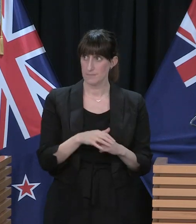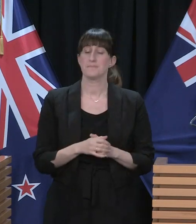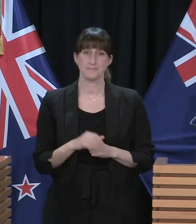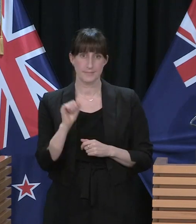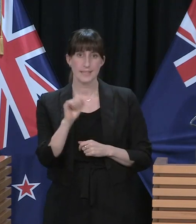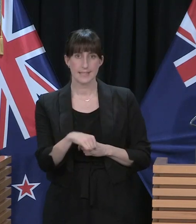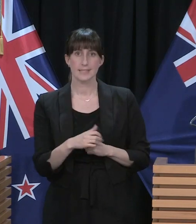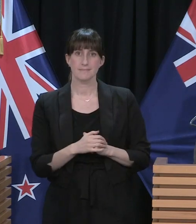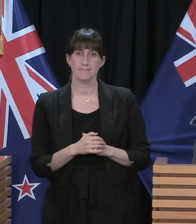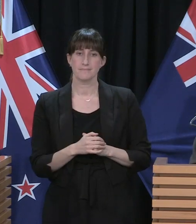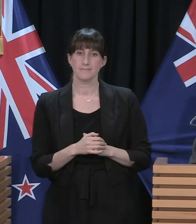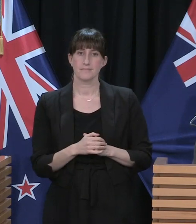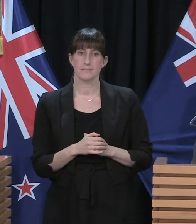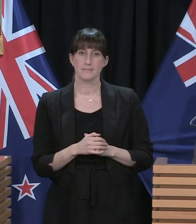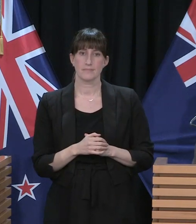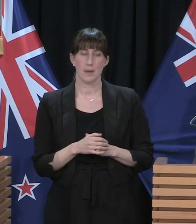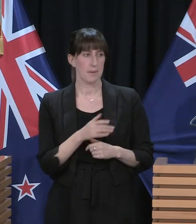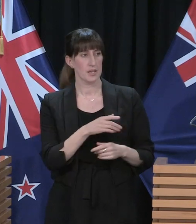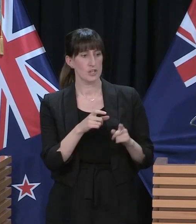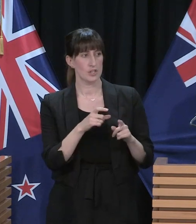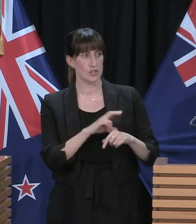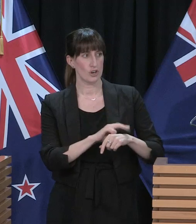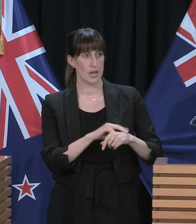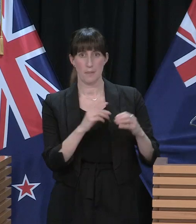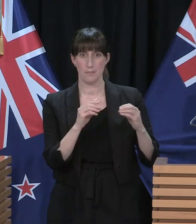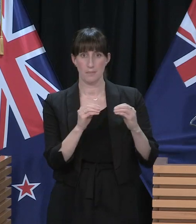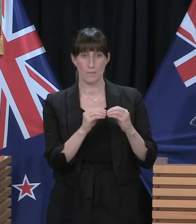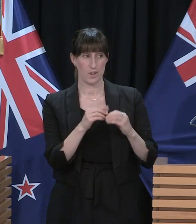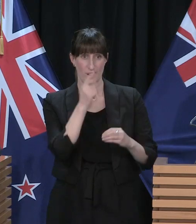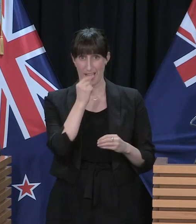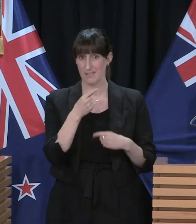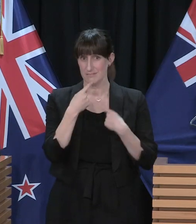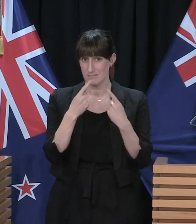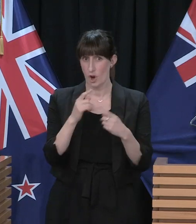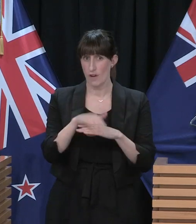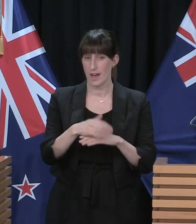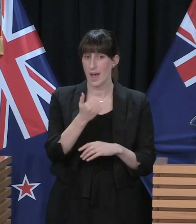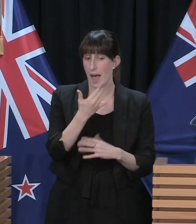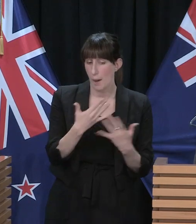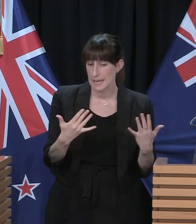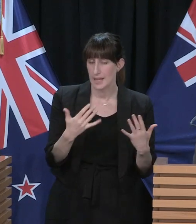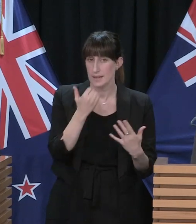There is testing at staff working in those facilities. And I'm sure